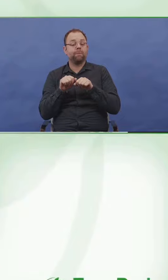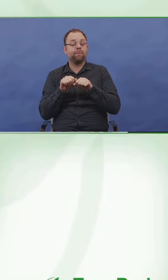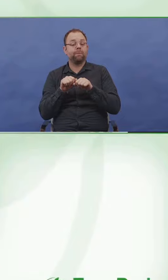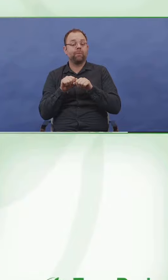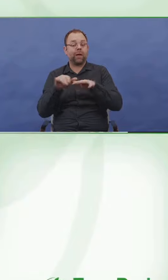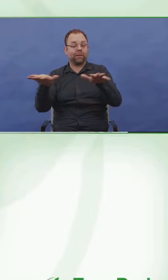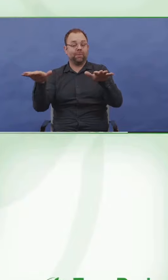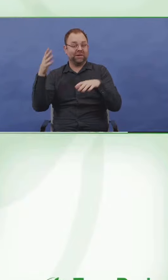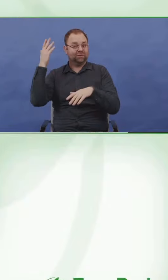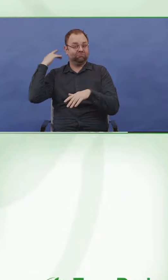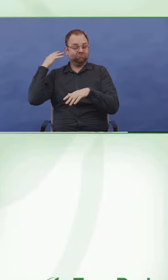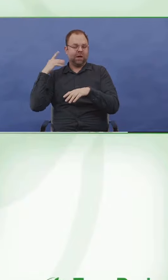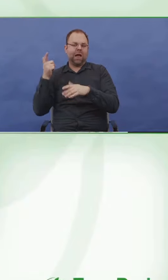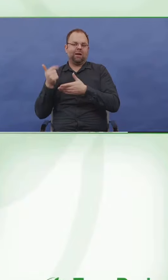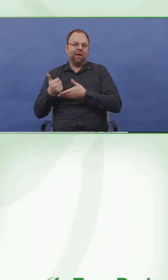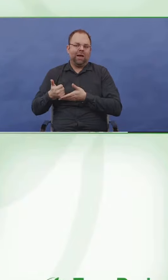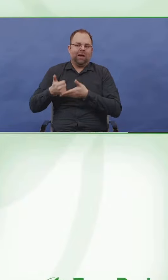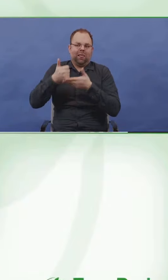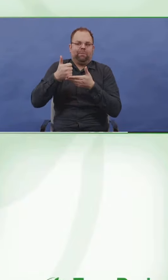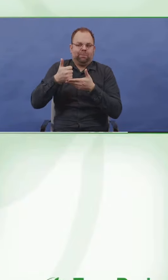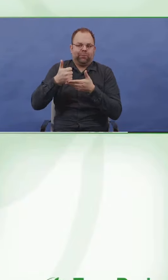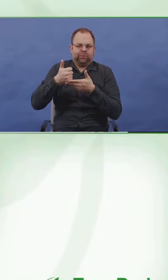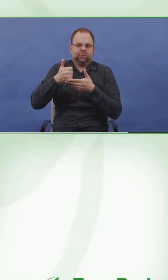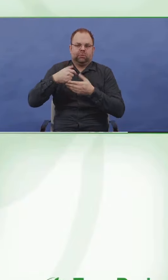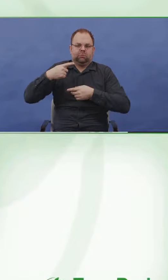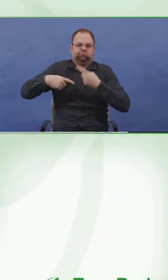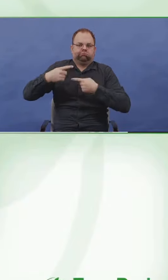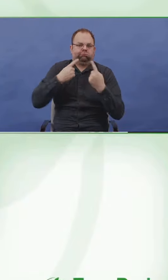Some of these challenges were already put forward, it changes